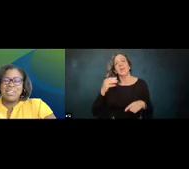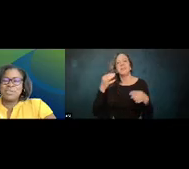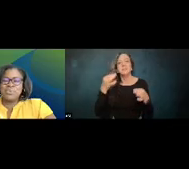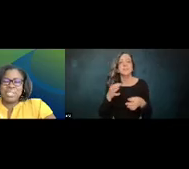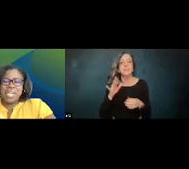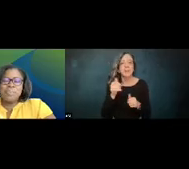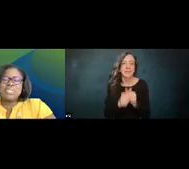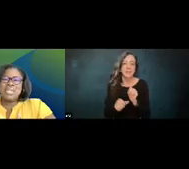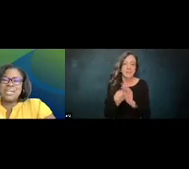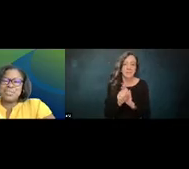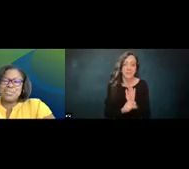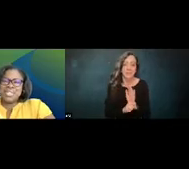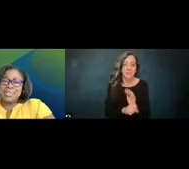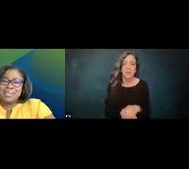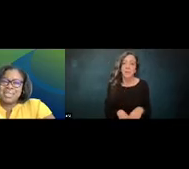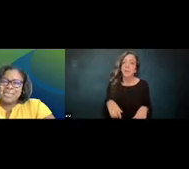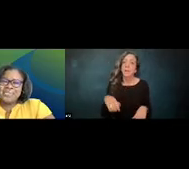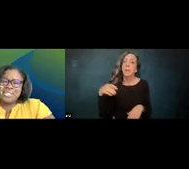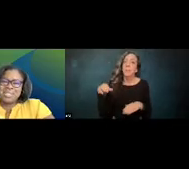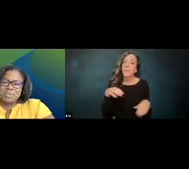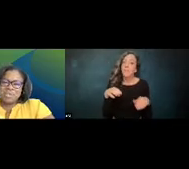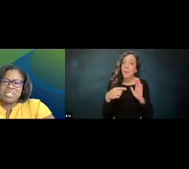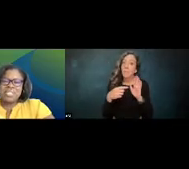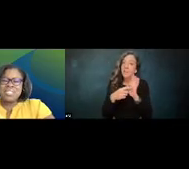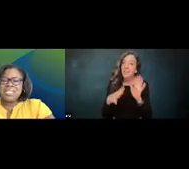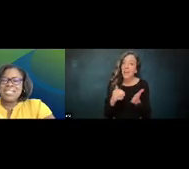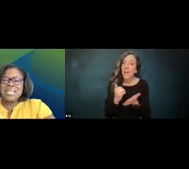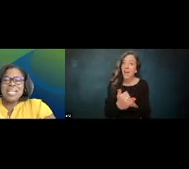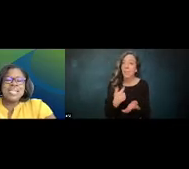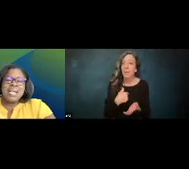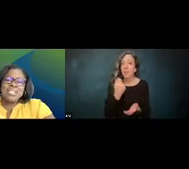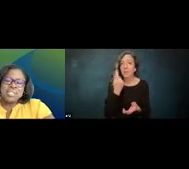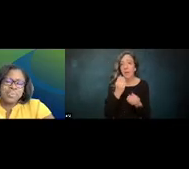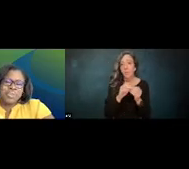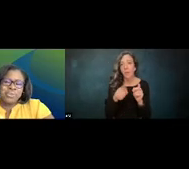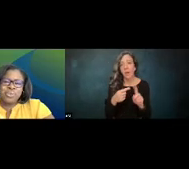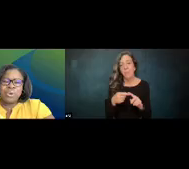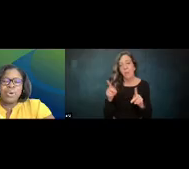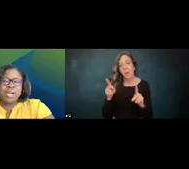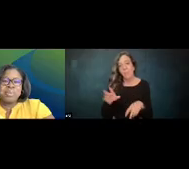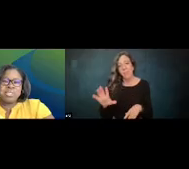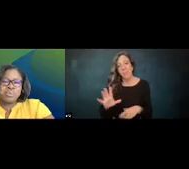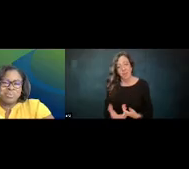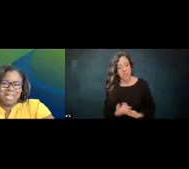indicators really help us to understand the lived experiences, not just whether the requirements